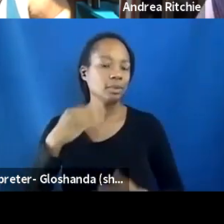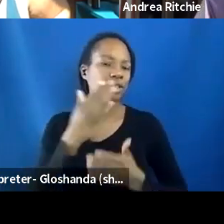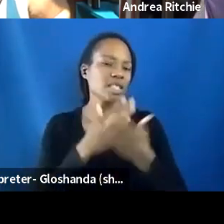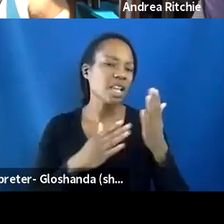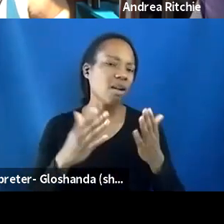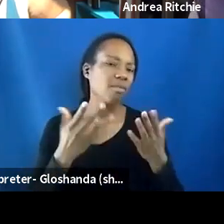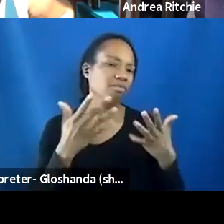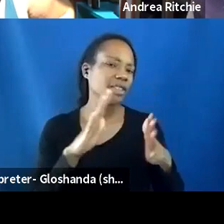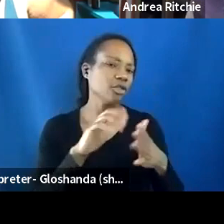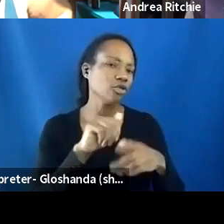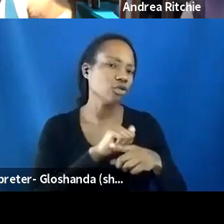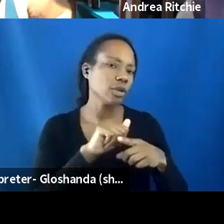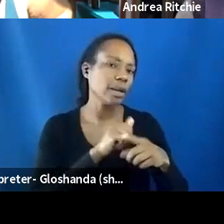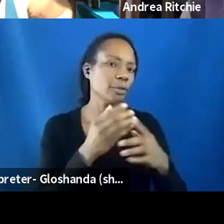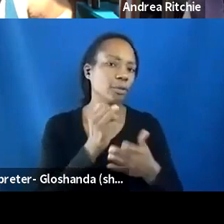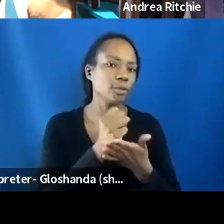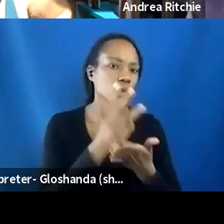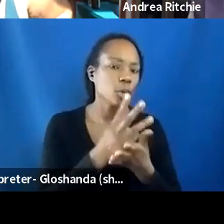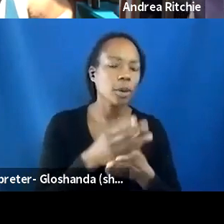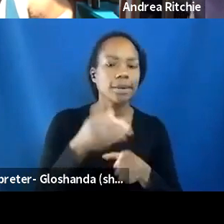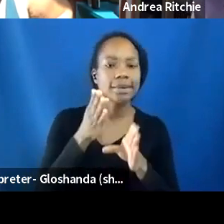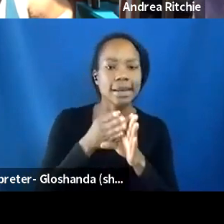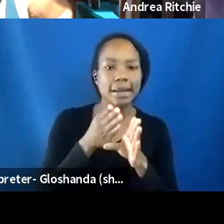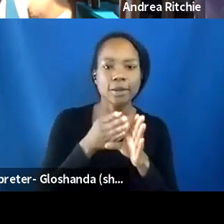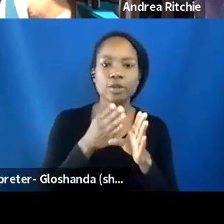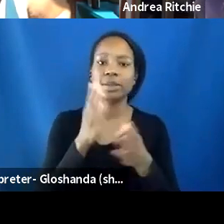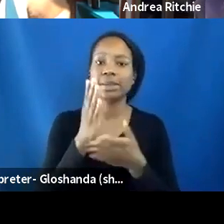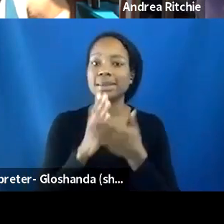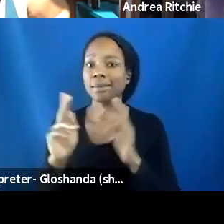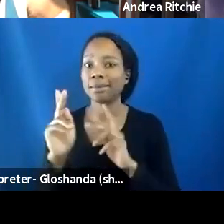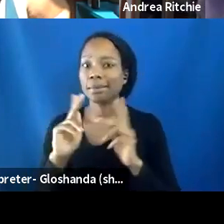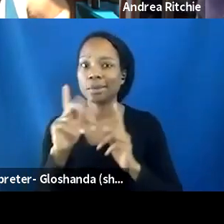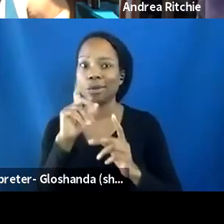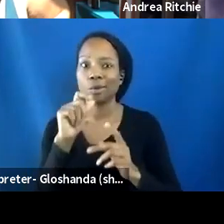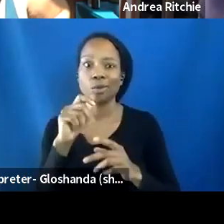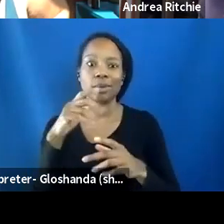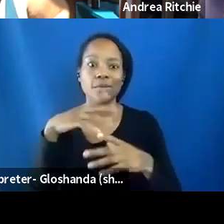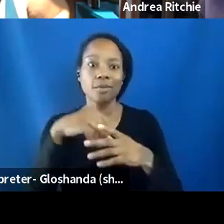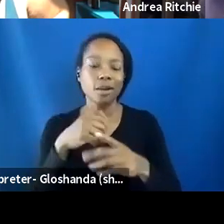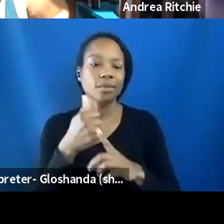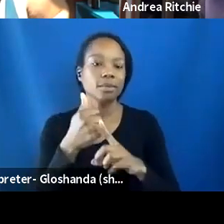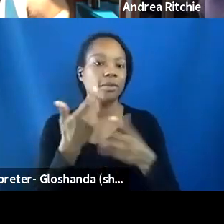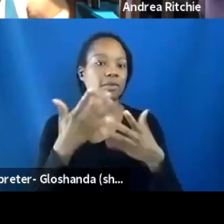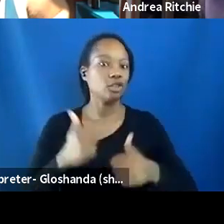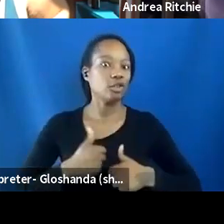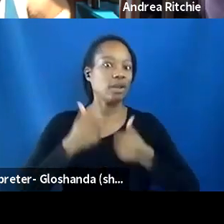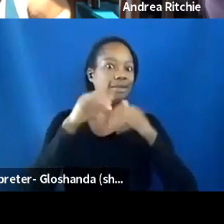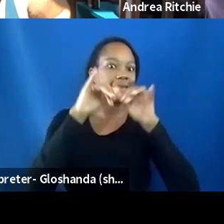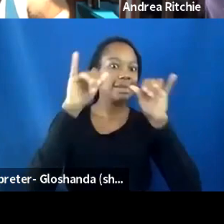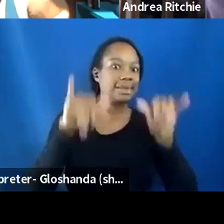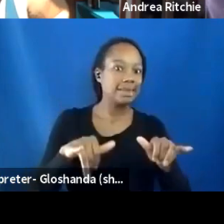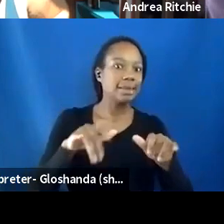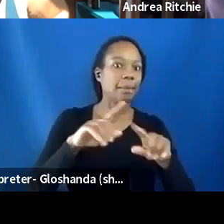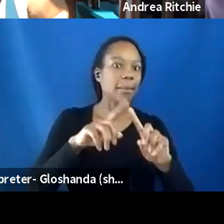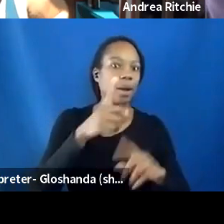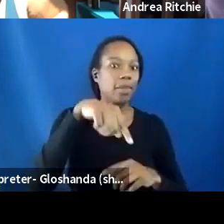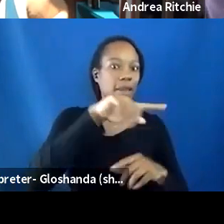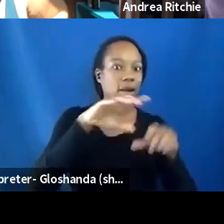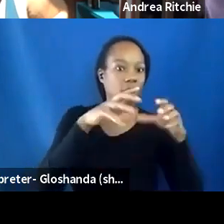and some folks who are survivors of the system, who are providing first response and an alternative phone number